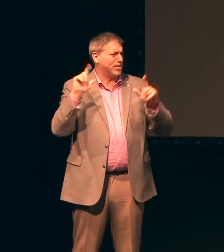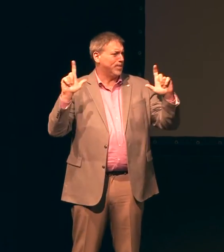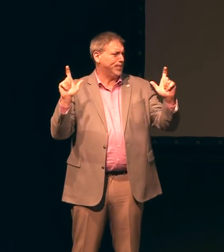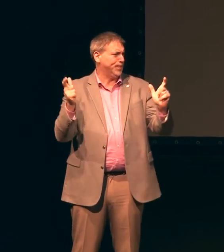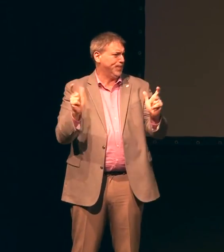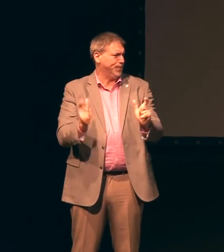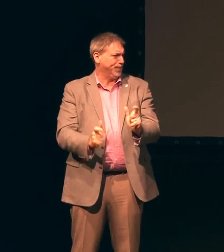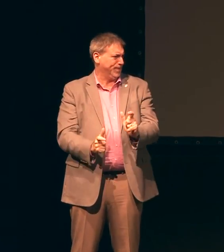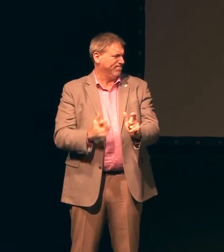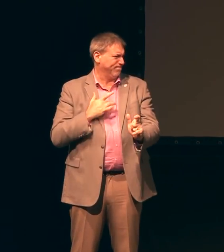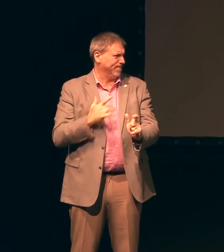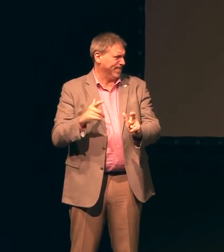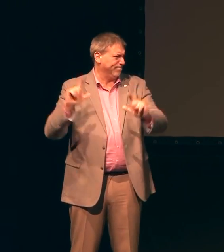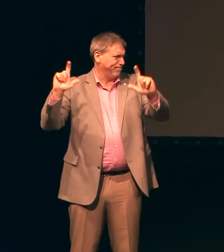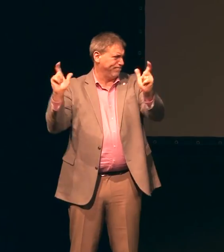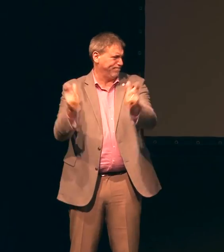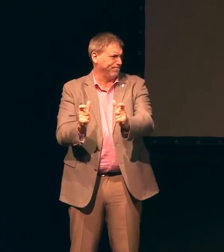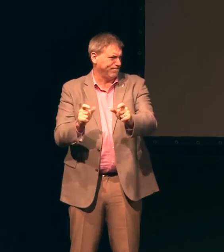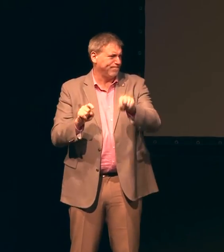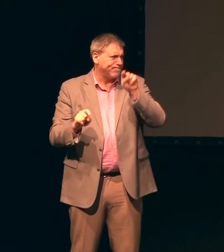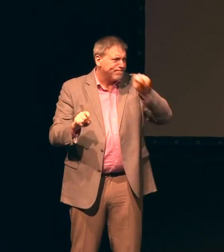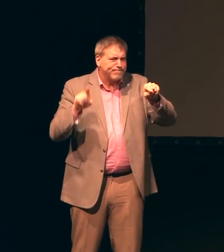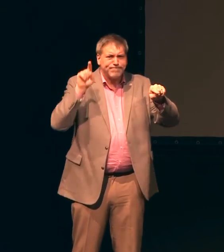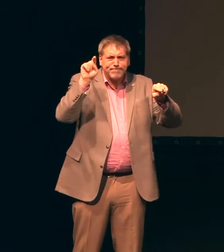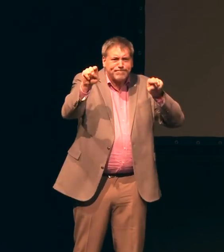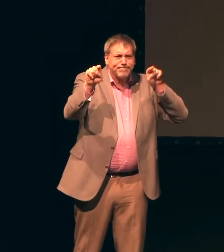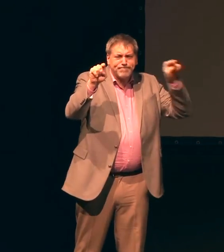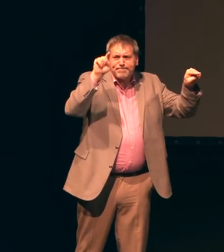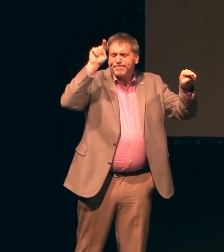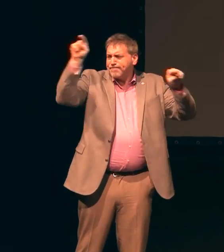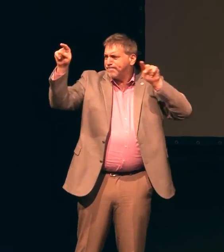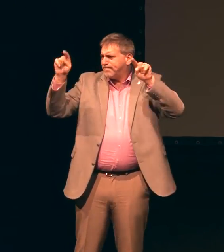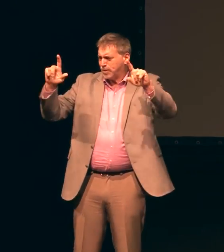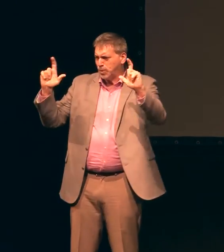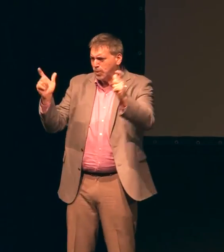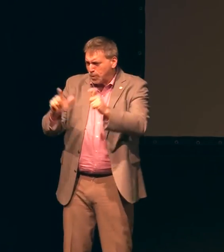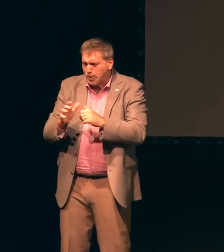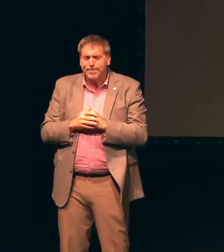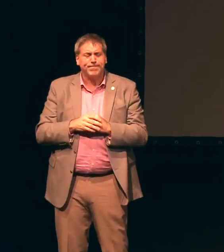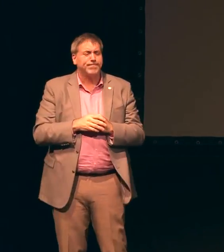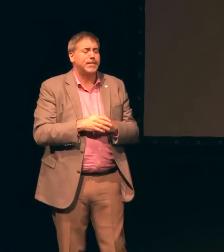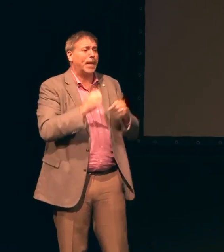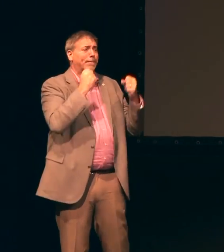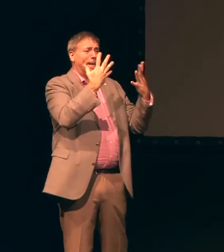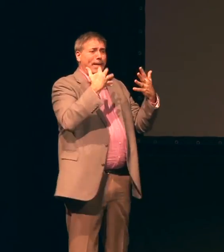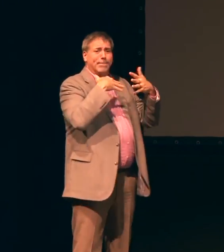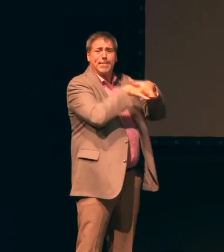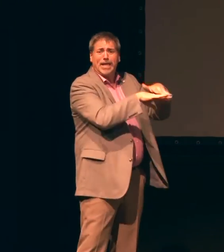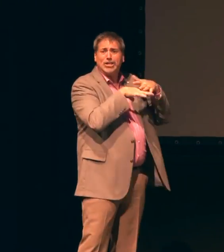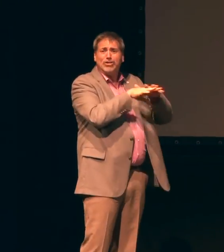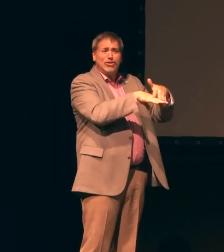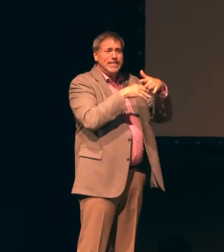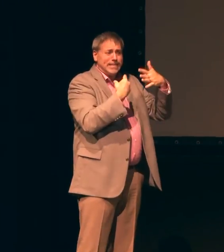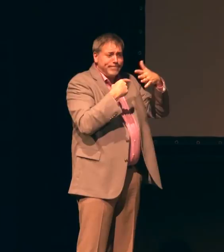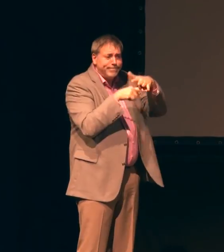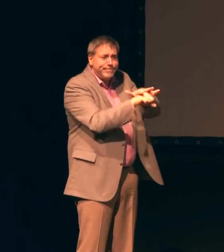their junior NAD numbers are dwindling. It's a trend going on around the country. And a lot of